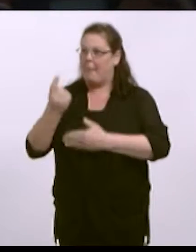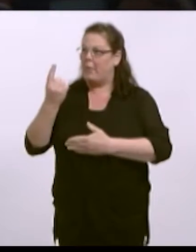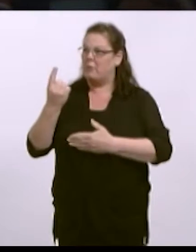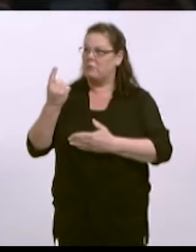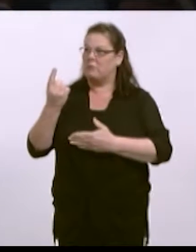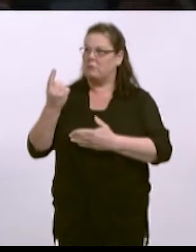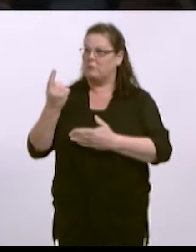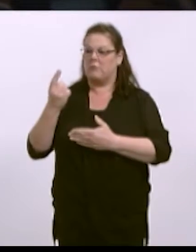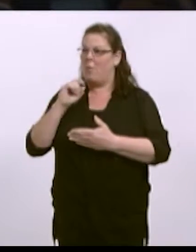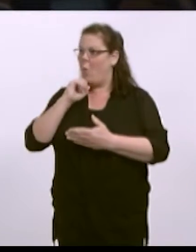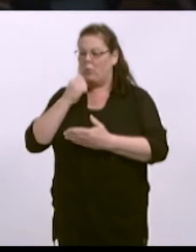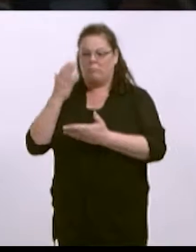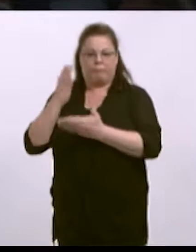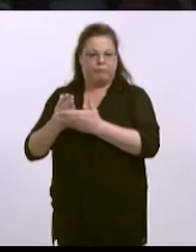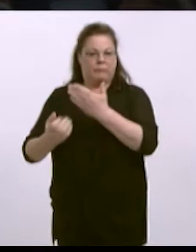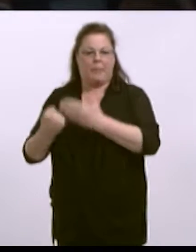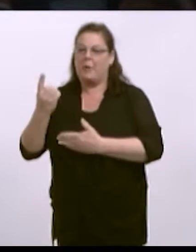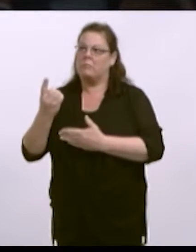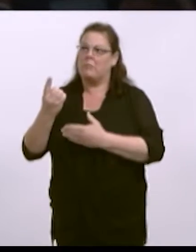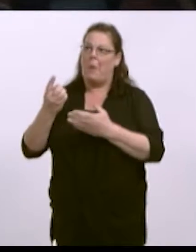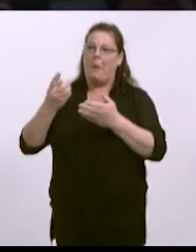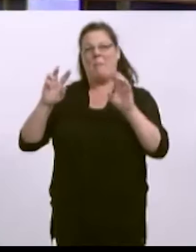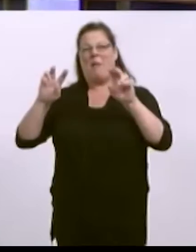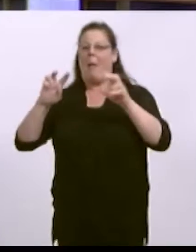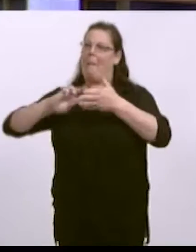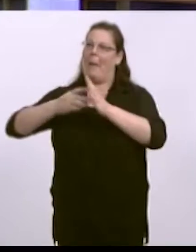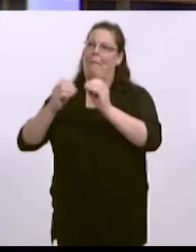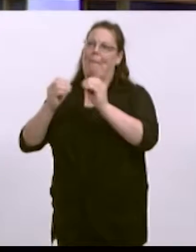plan B? Carwyn Jones: Well, quite simply, the metro